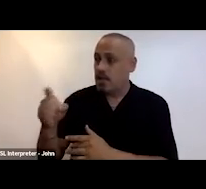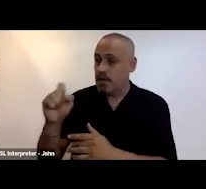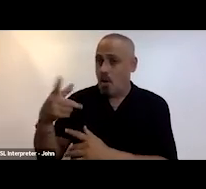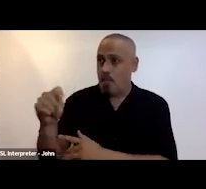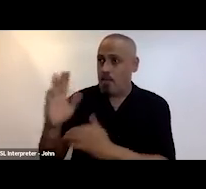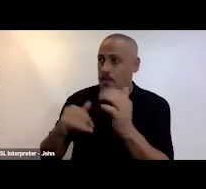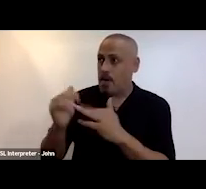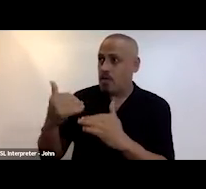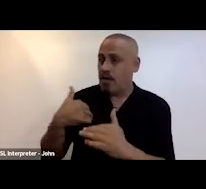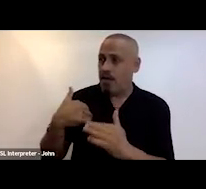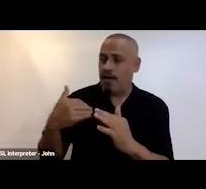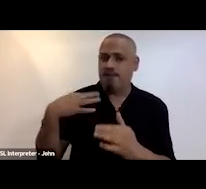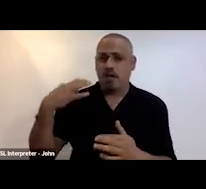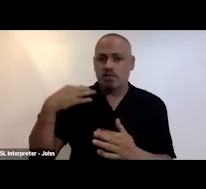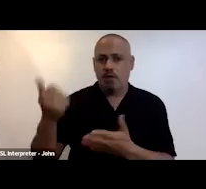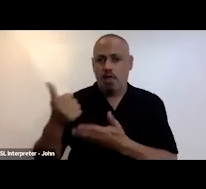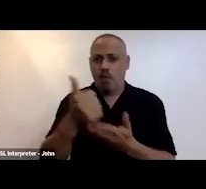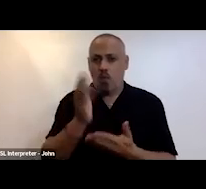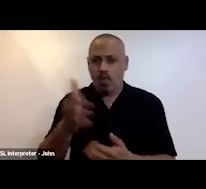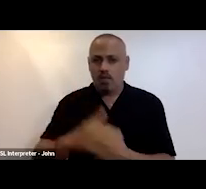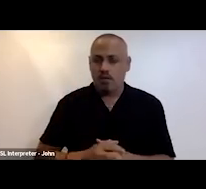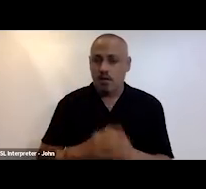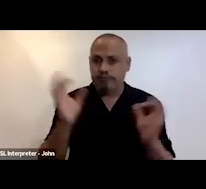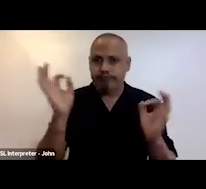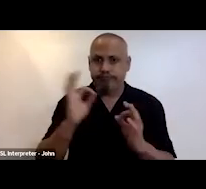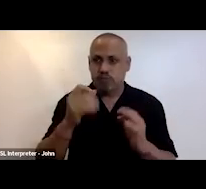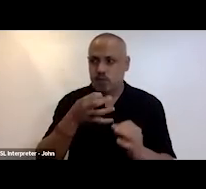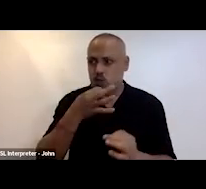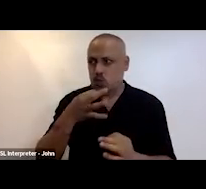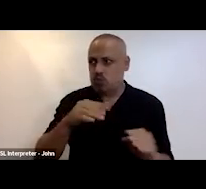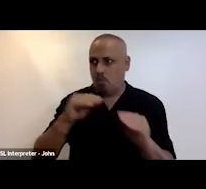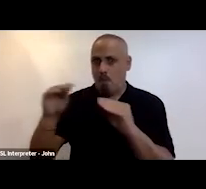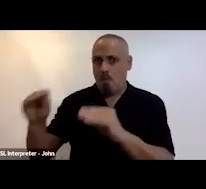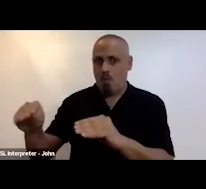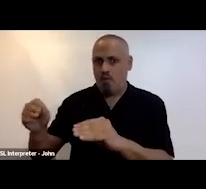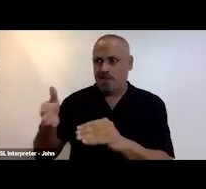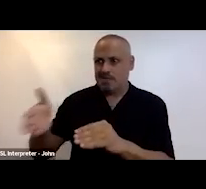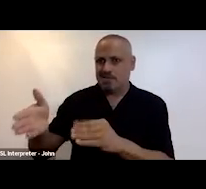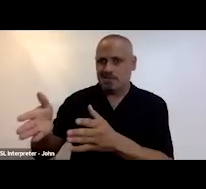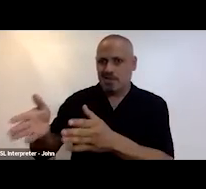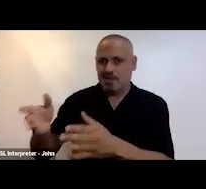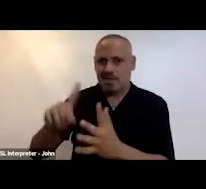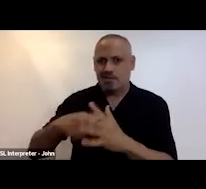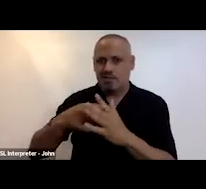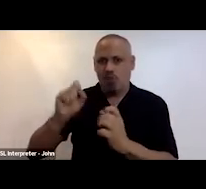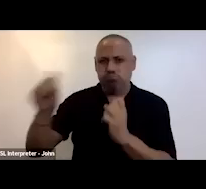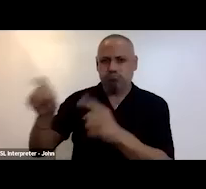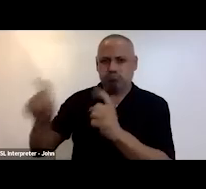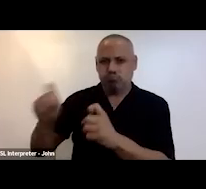had some volunteers to help her. Didn't know that as soon as she moved it to the sidewalk, they'd start throwing away everything she owns.